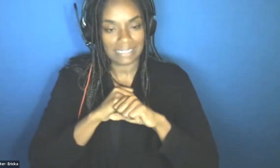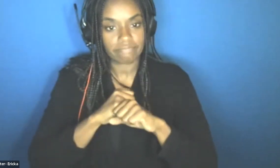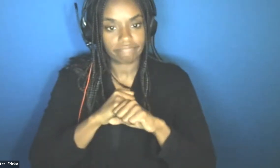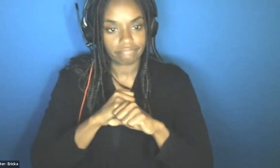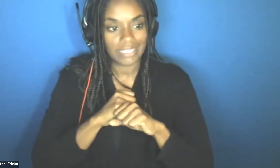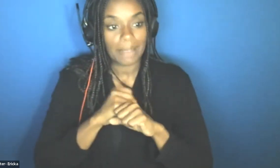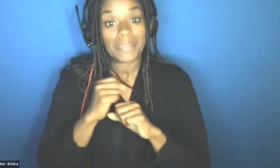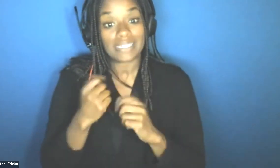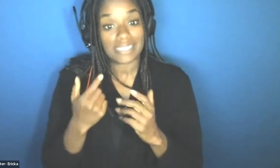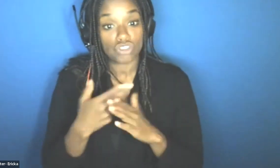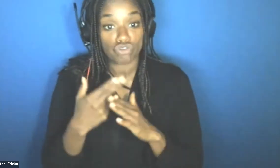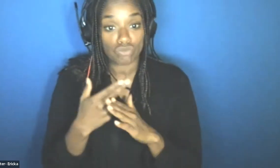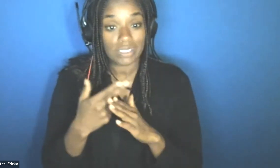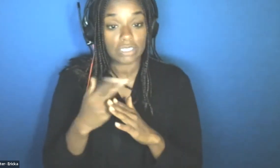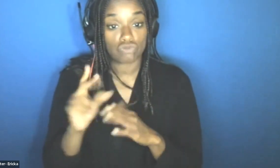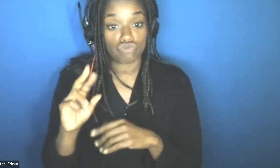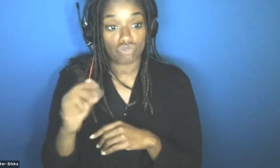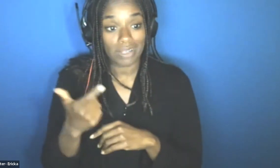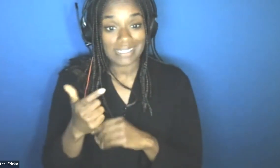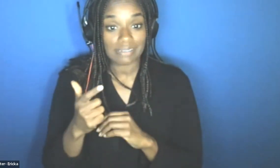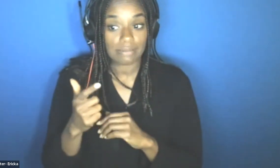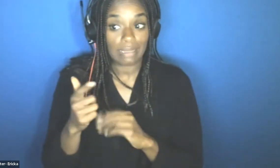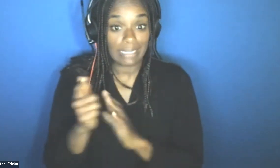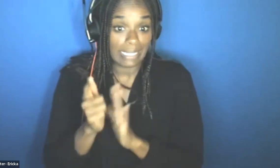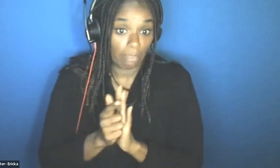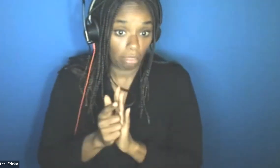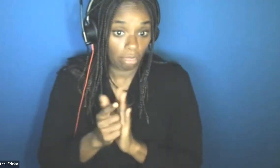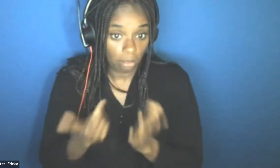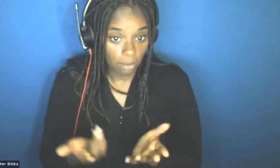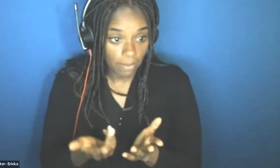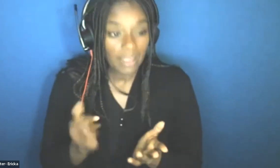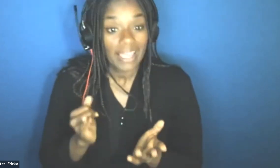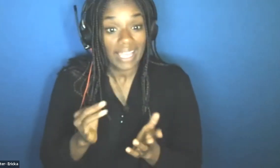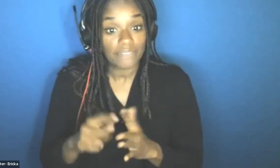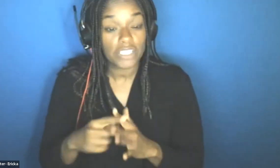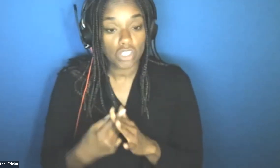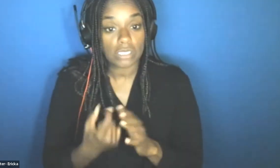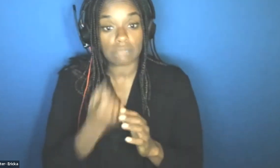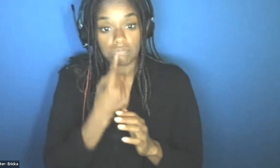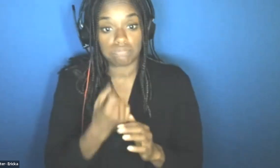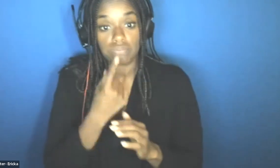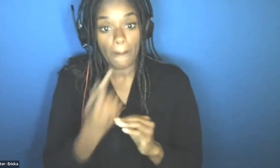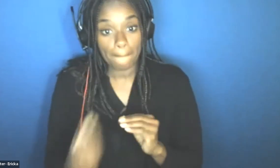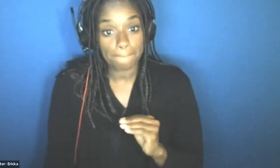Does Juan have protection under the ADA?